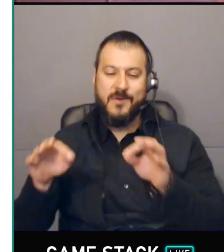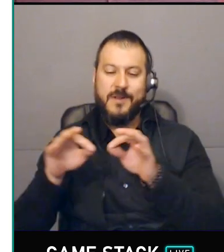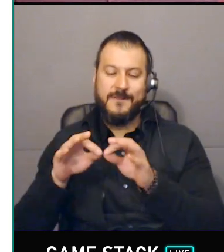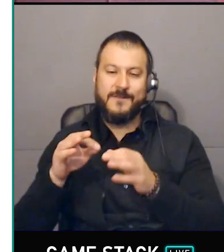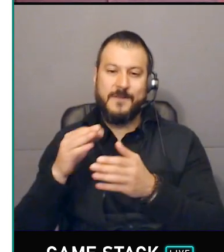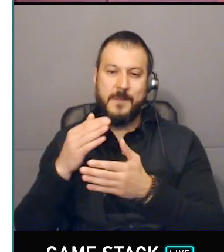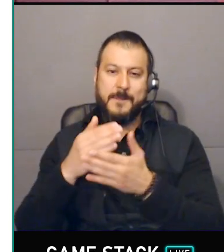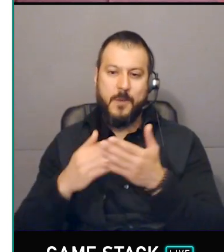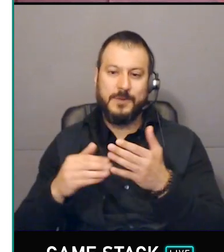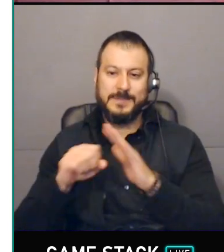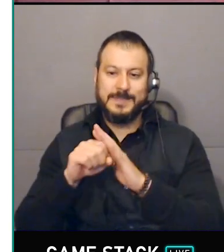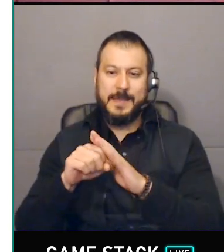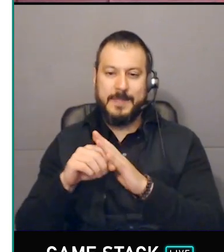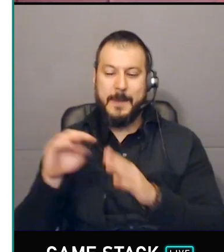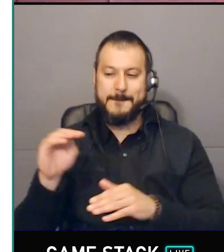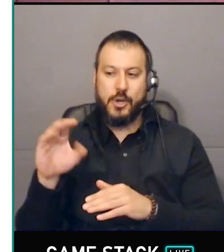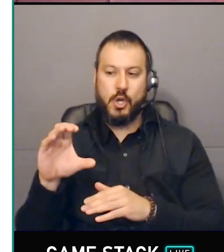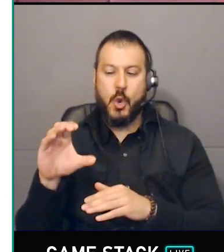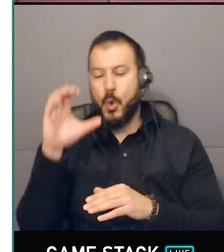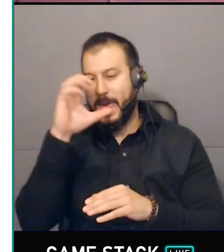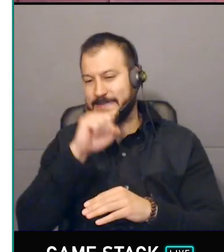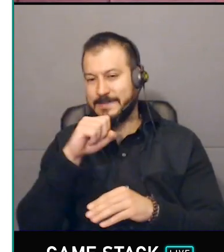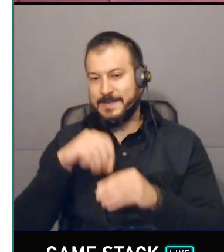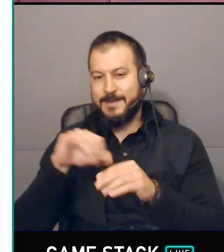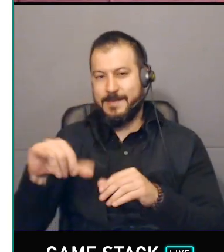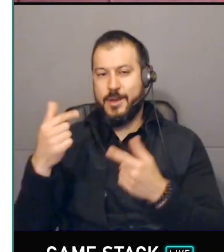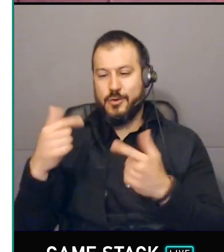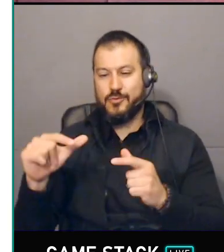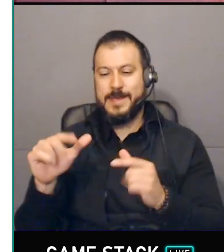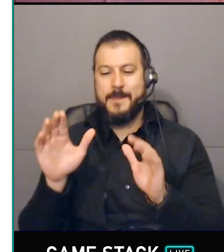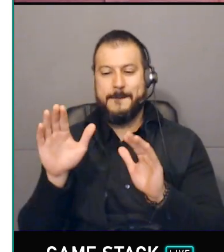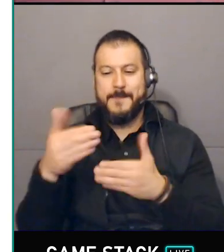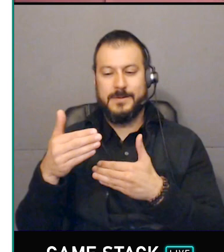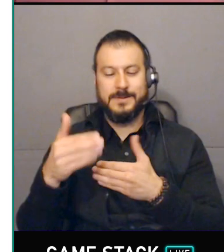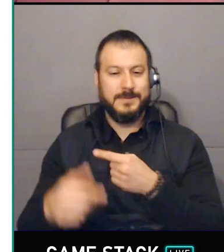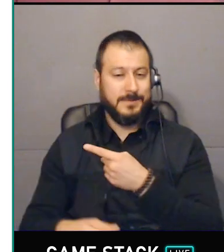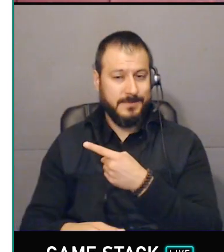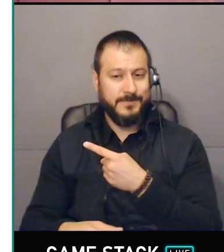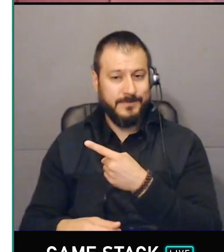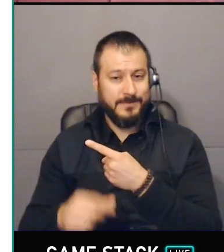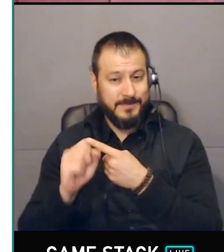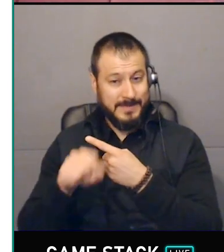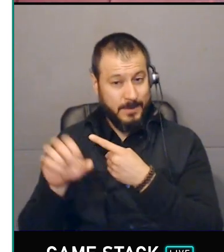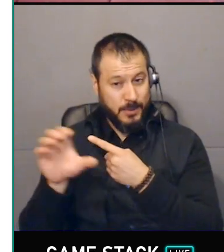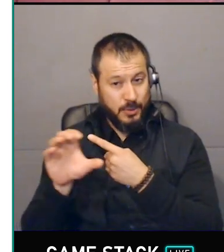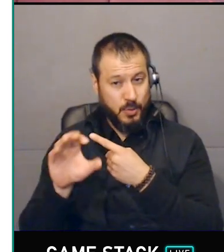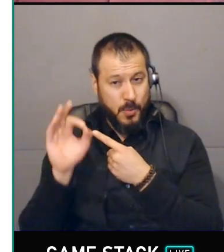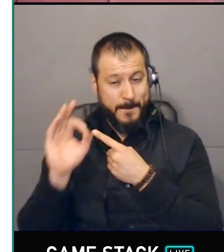Carlo estimate, here in this green box, and you might ask, could we do perfect importance sampling there?